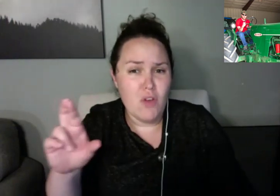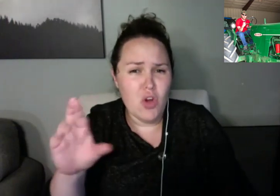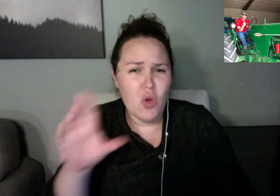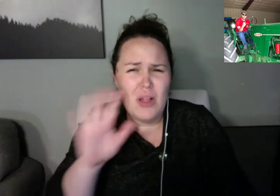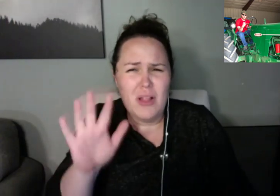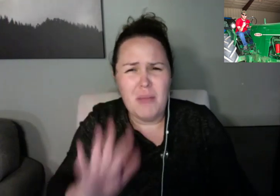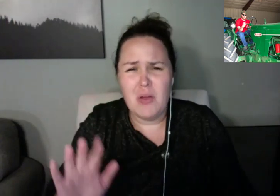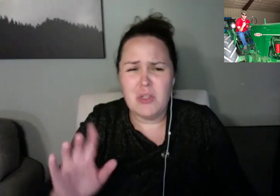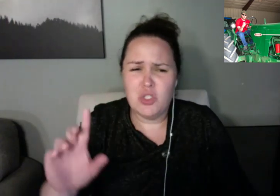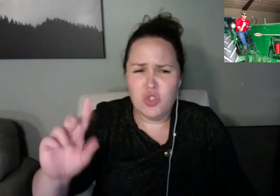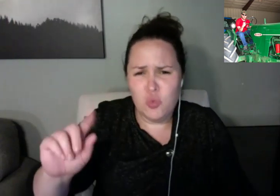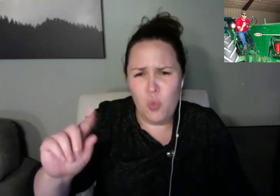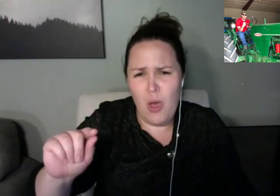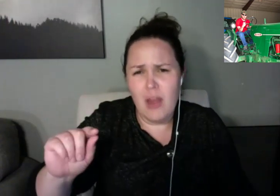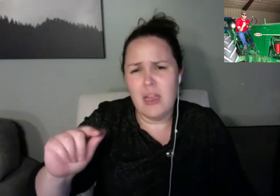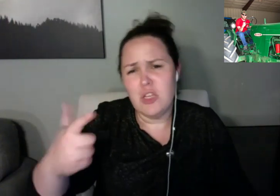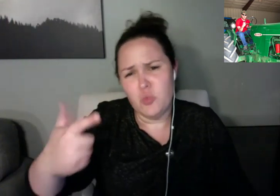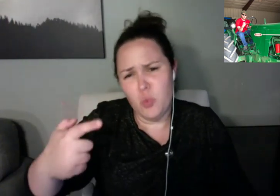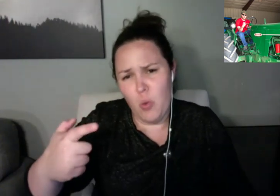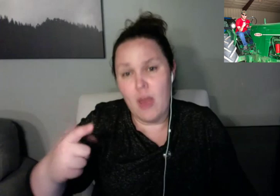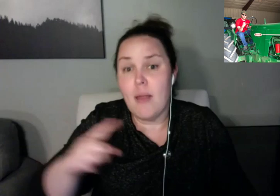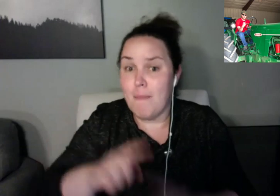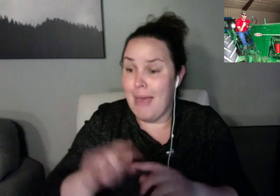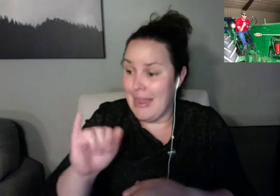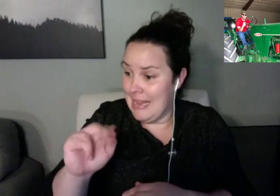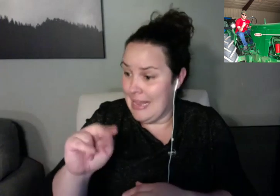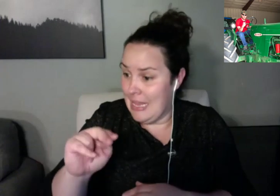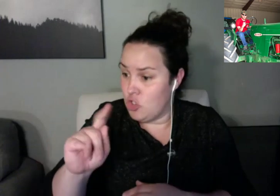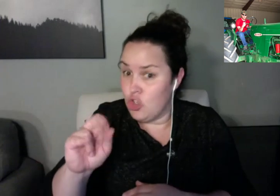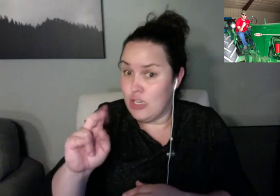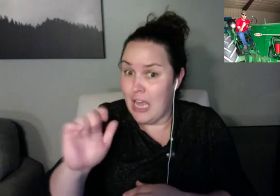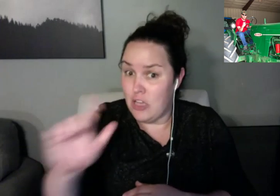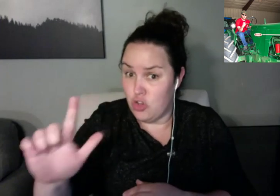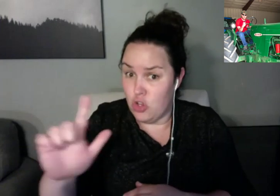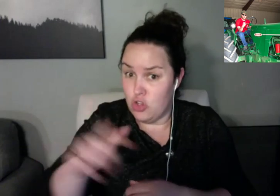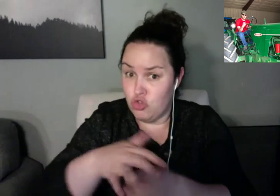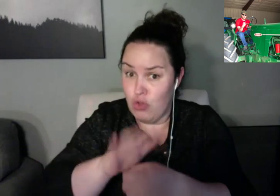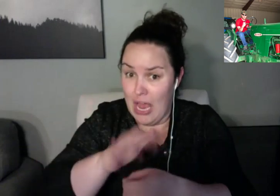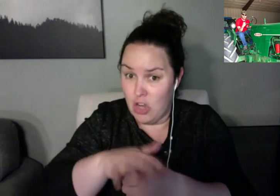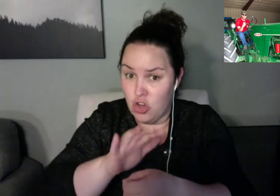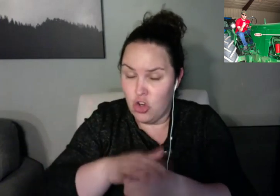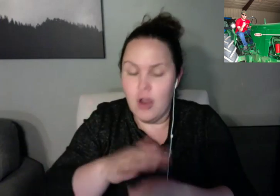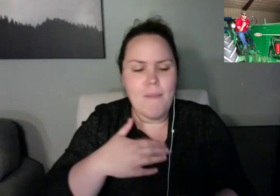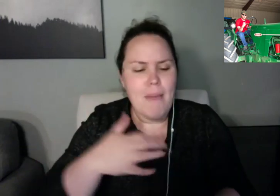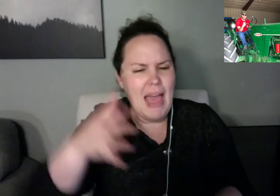You got any Internationals. But my dad's got a 966 International out here